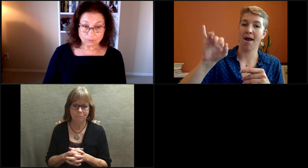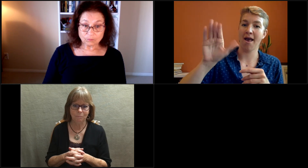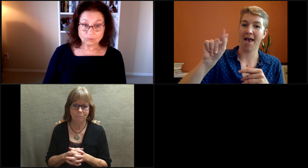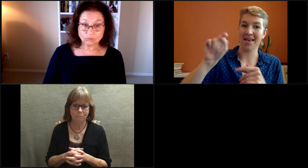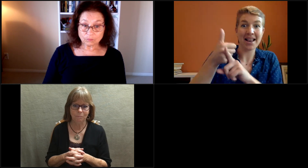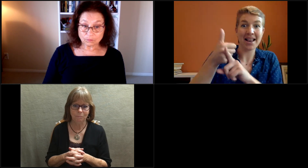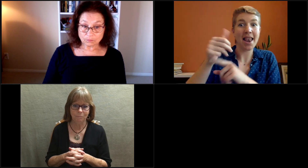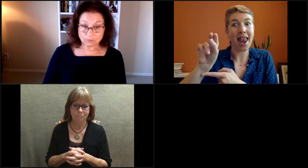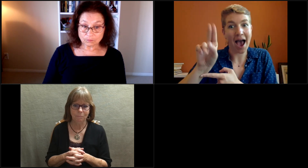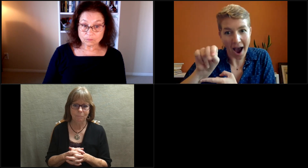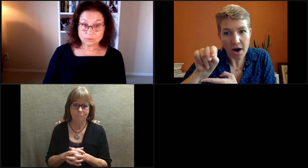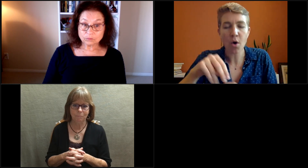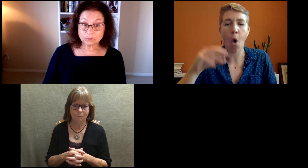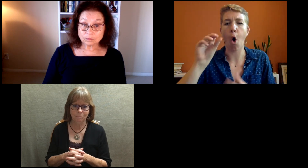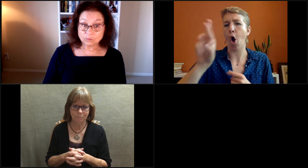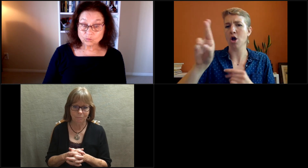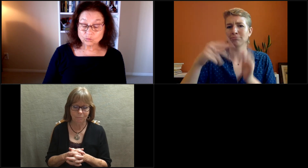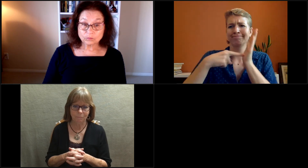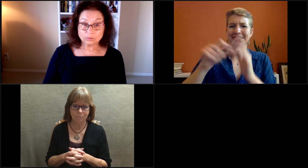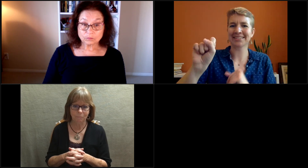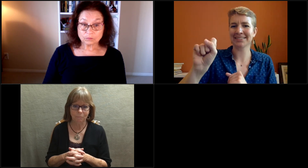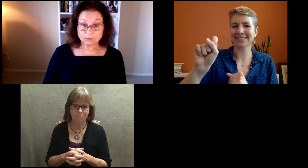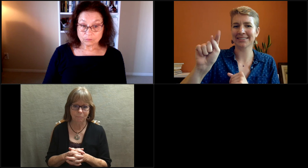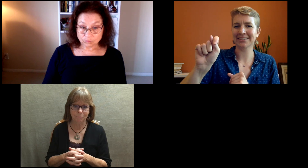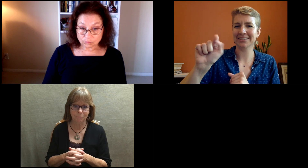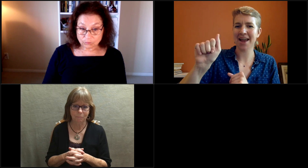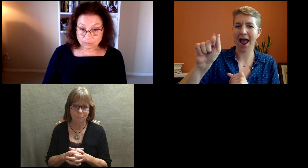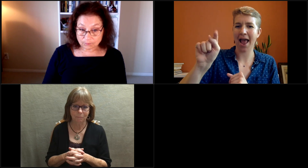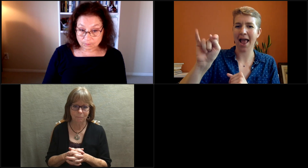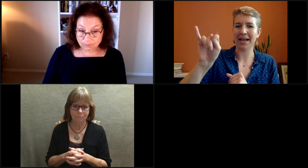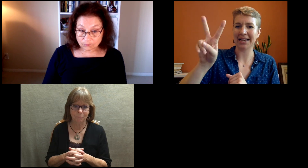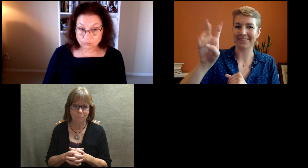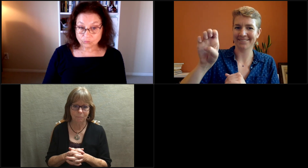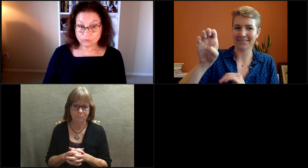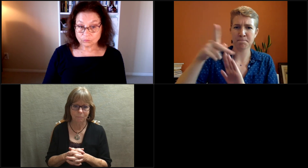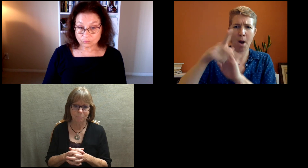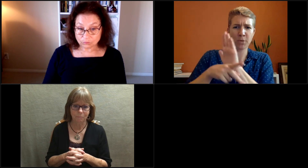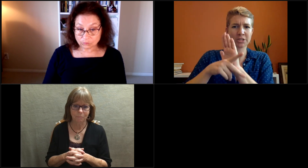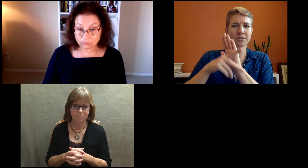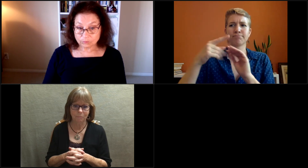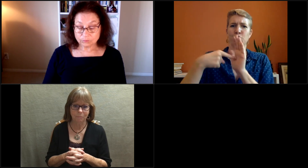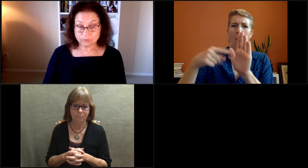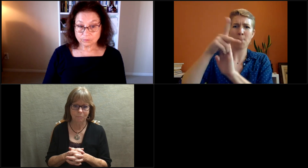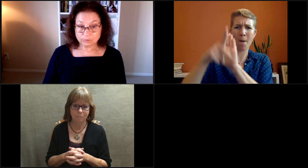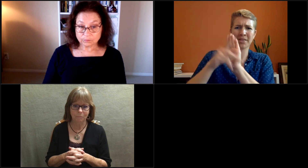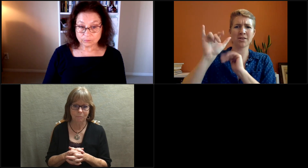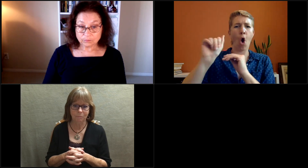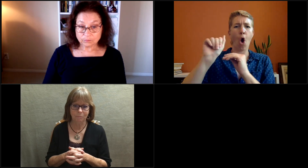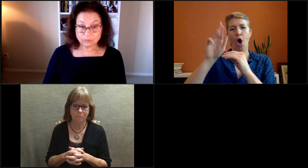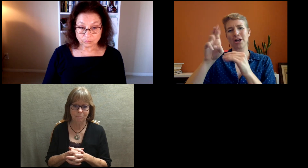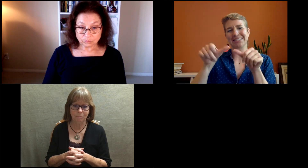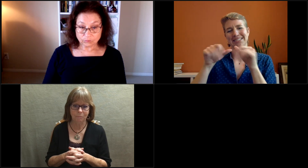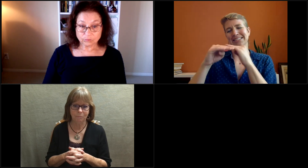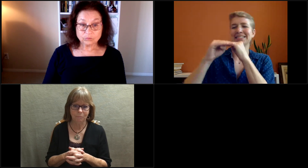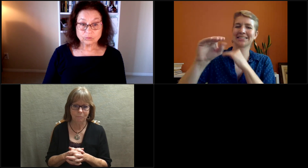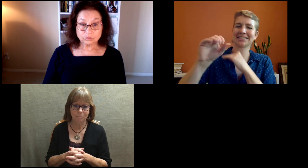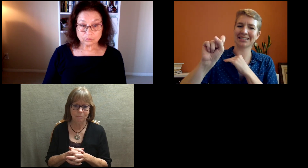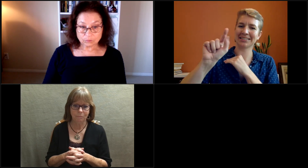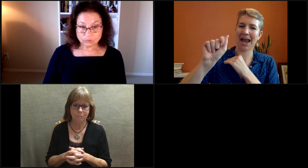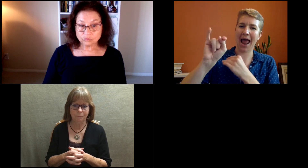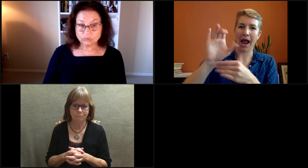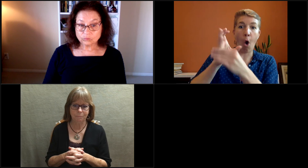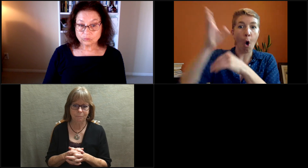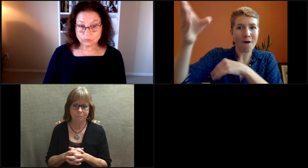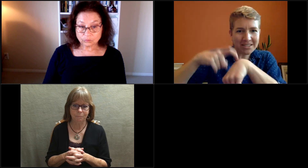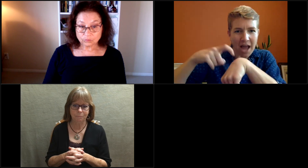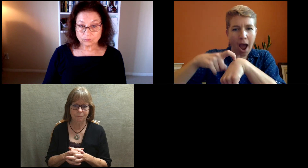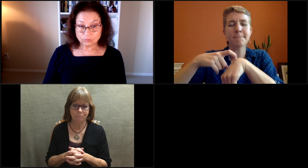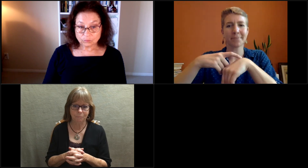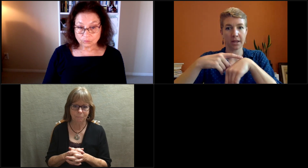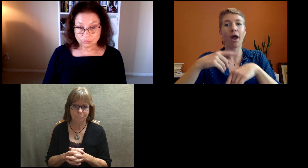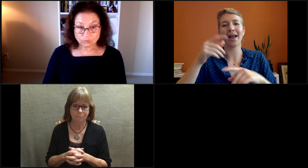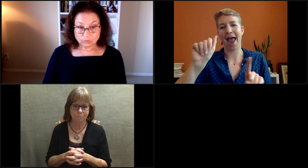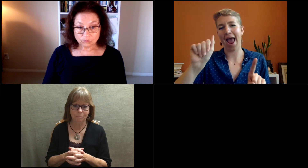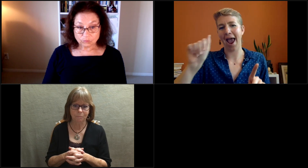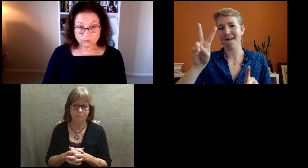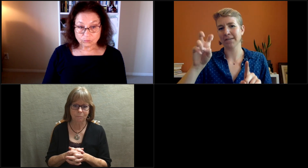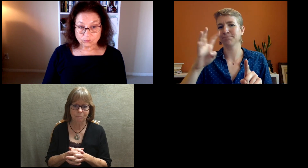And they noticed that when the predicate was a noun, or when it was showing stative properties--so they were showing properties that are static over time--